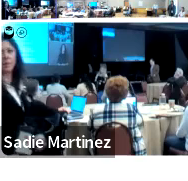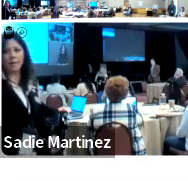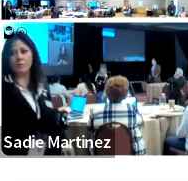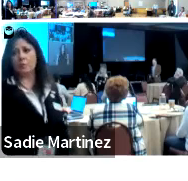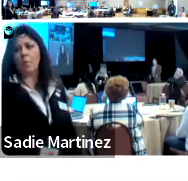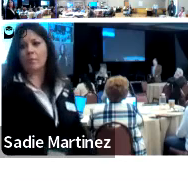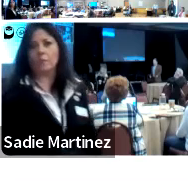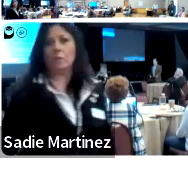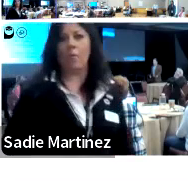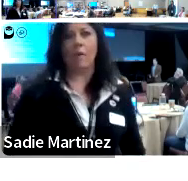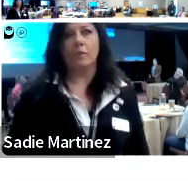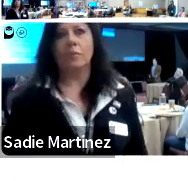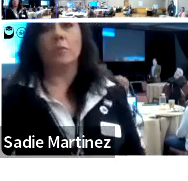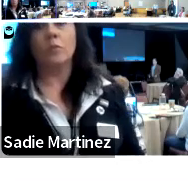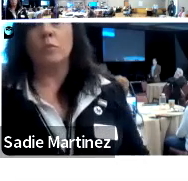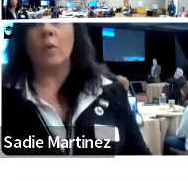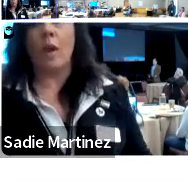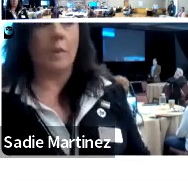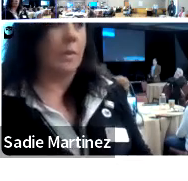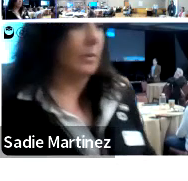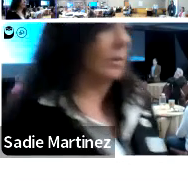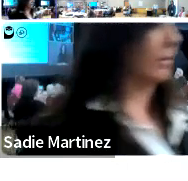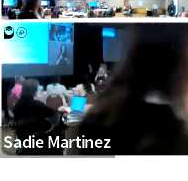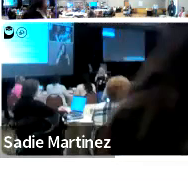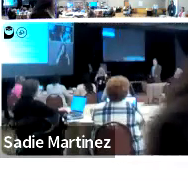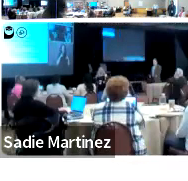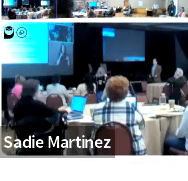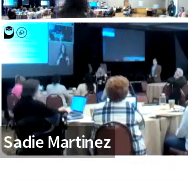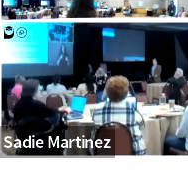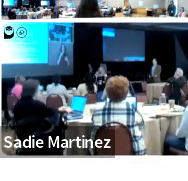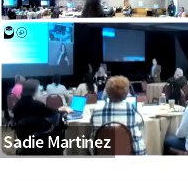hygiene, you might get a virtual prize. Prizes go to people that answer